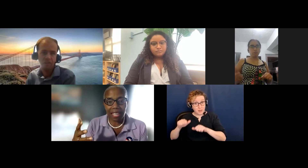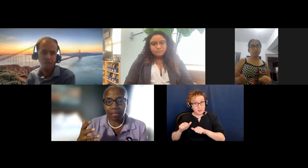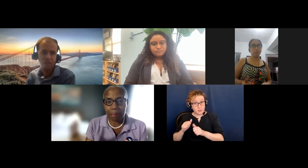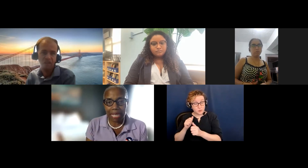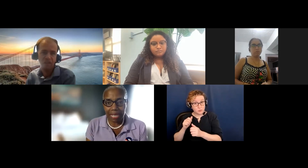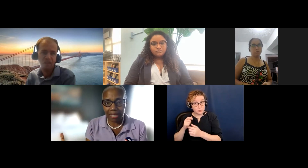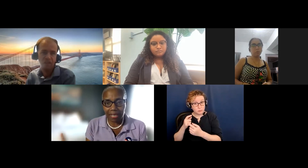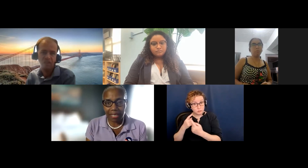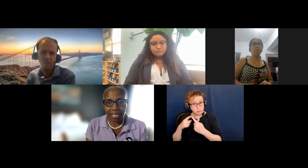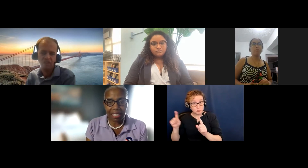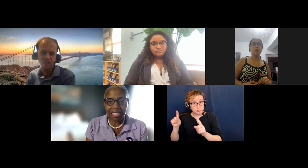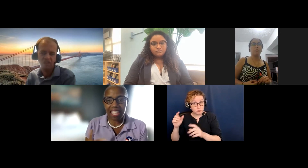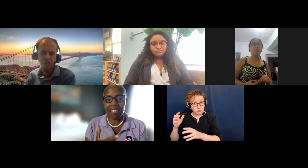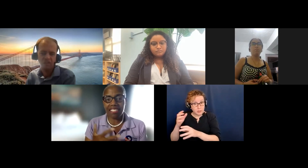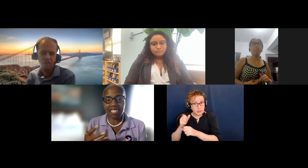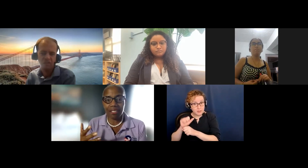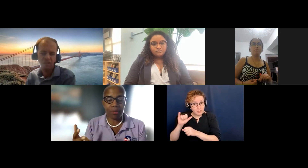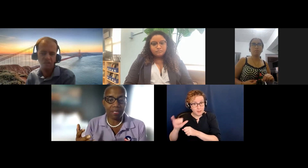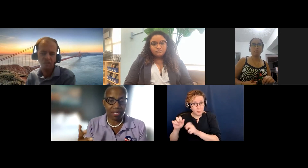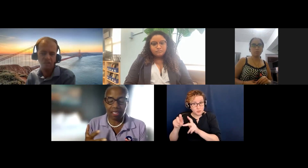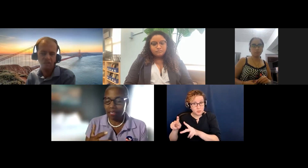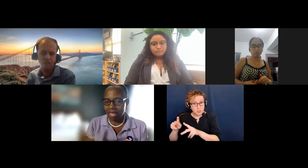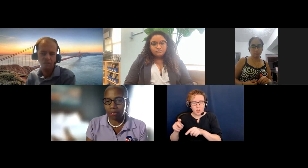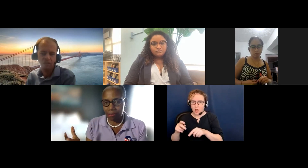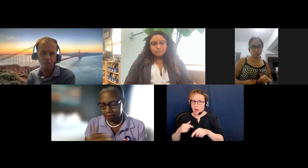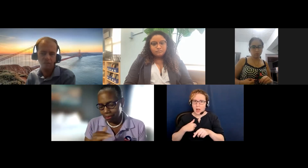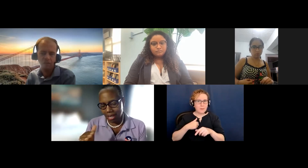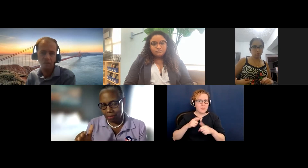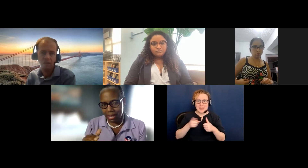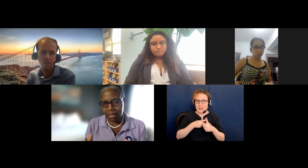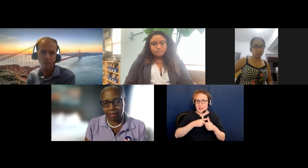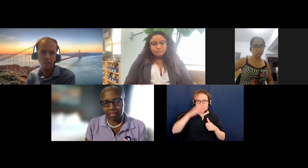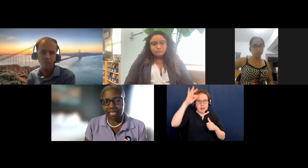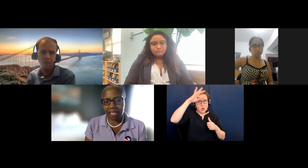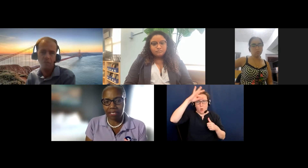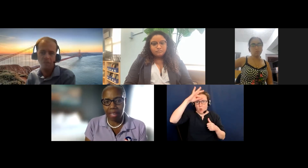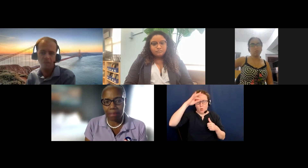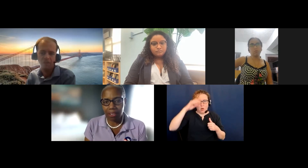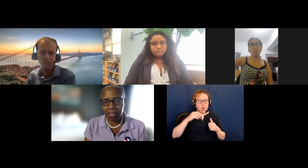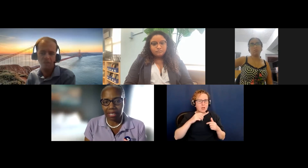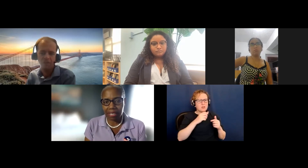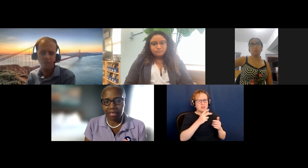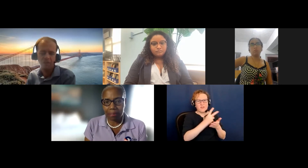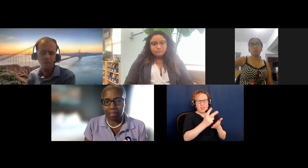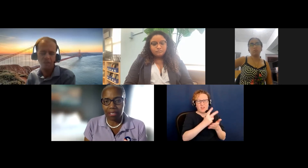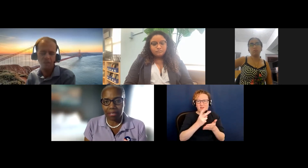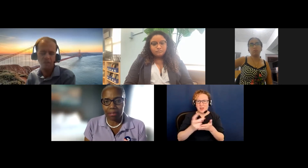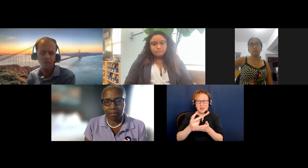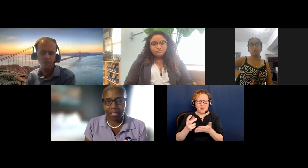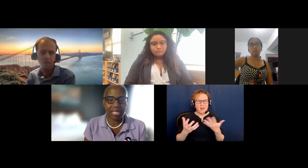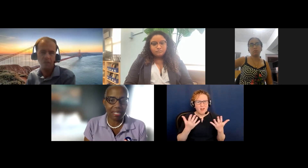at the beginning. That would have saved me a lot of time and heartache because it was really